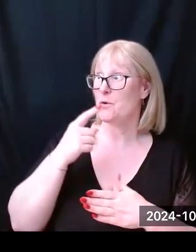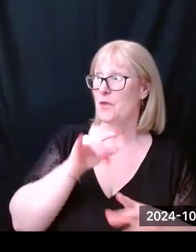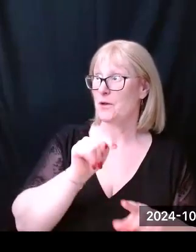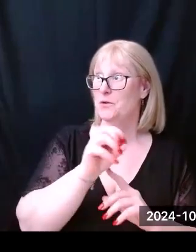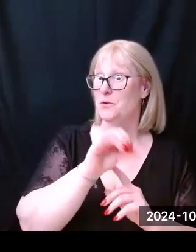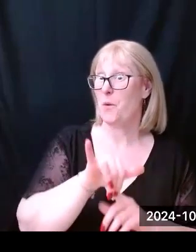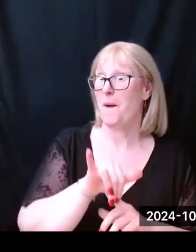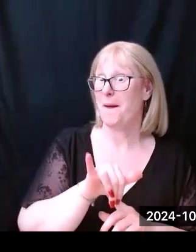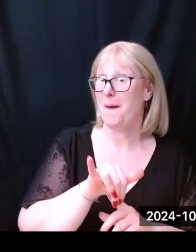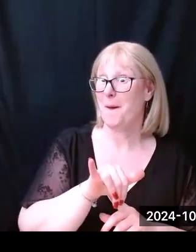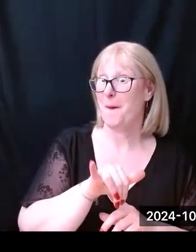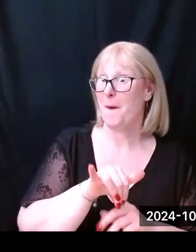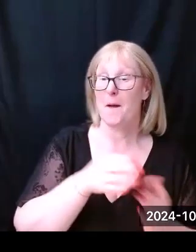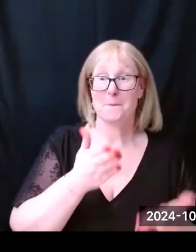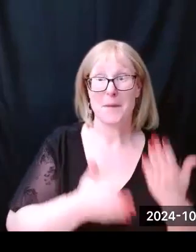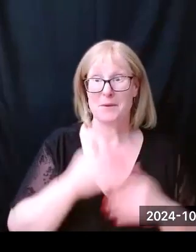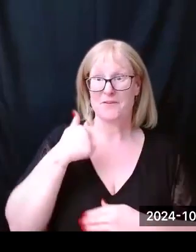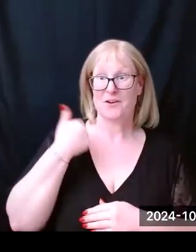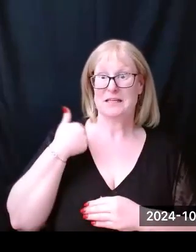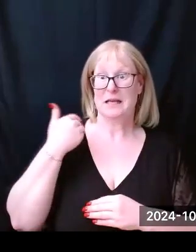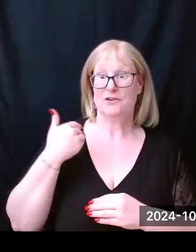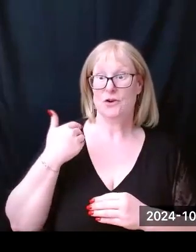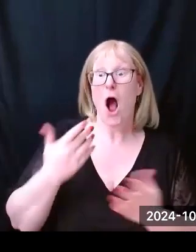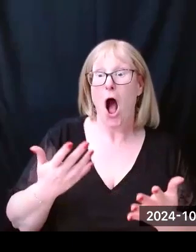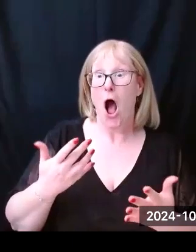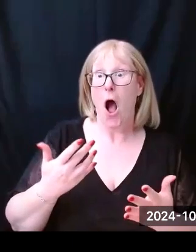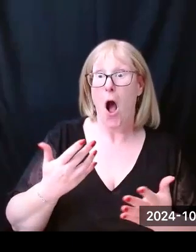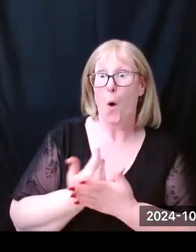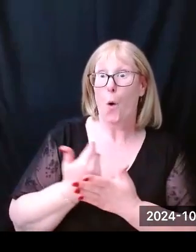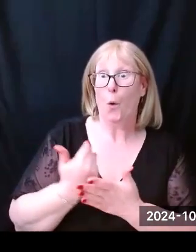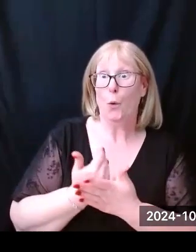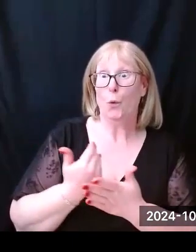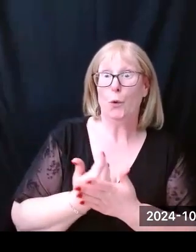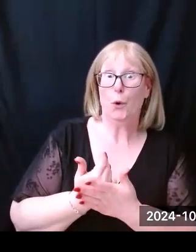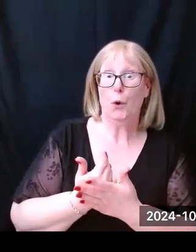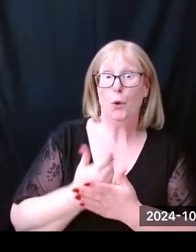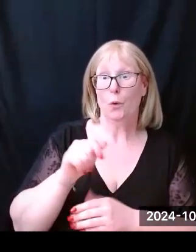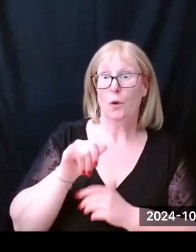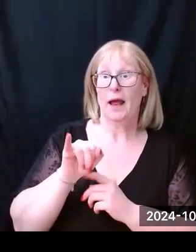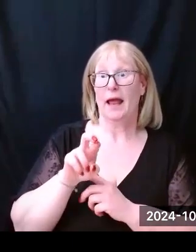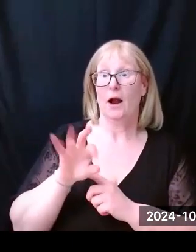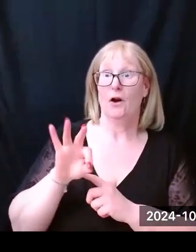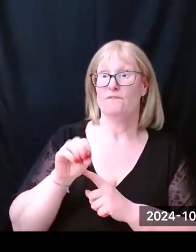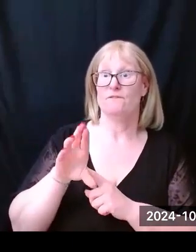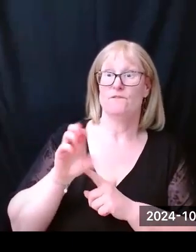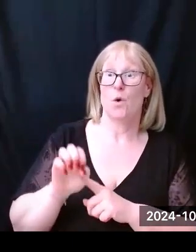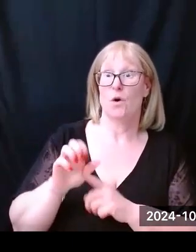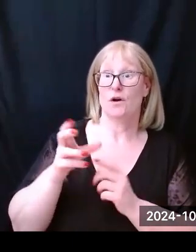And maybe for a teenager, it's like, Oh man, they just came out with a nice new pair of Air Force Ones and I want them. How do I manage that?